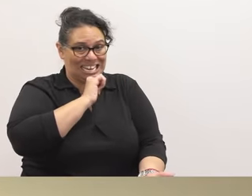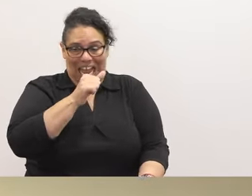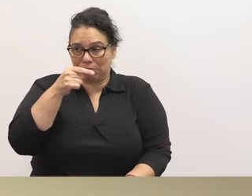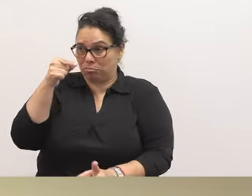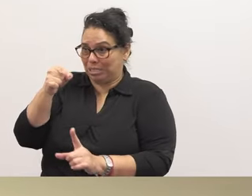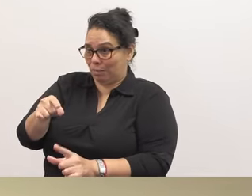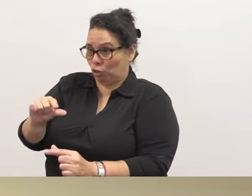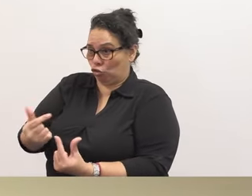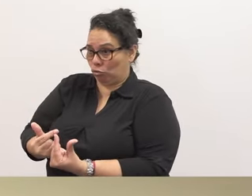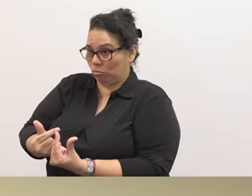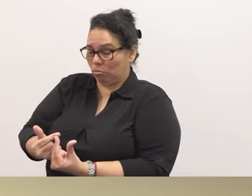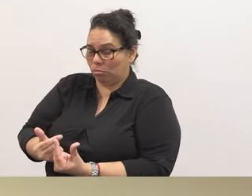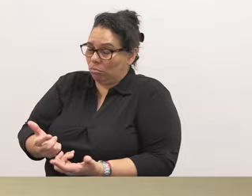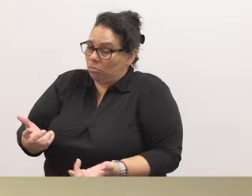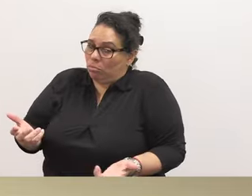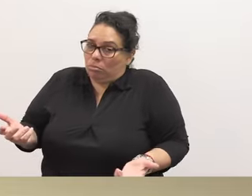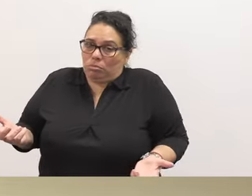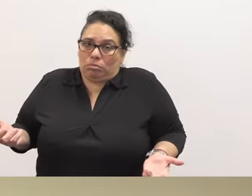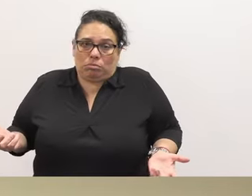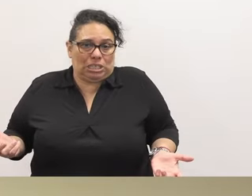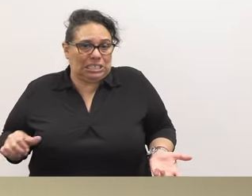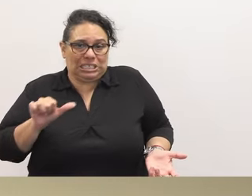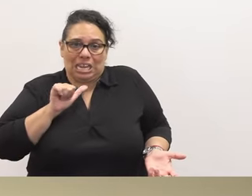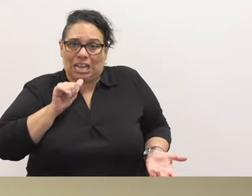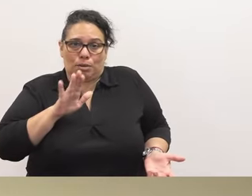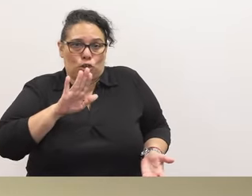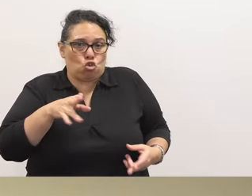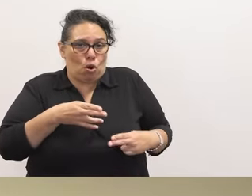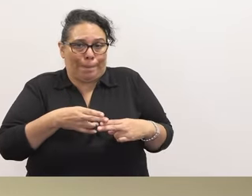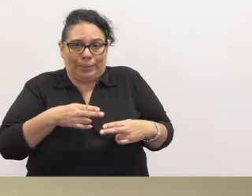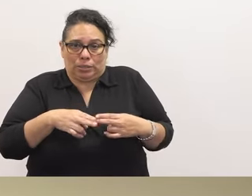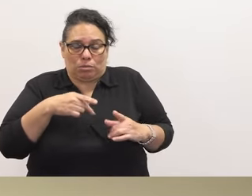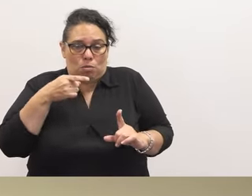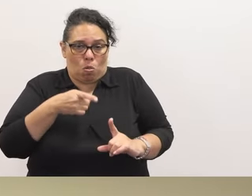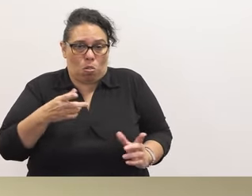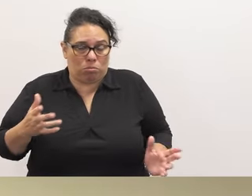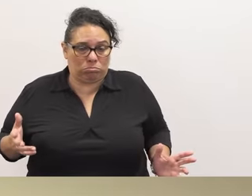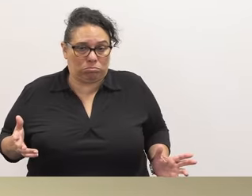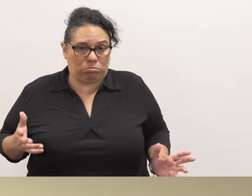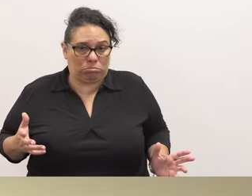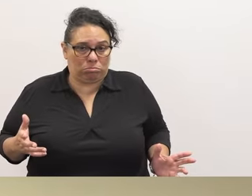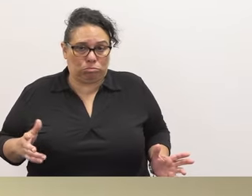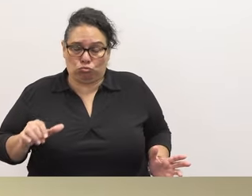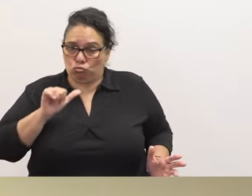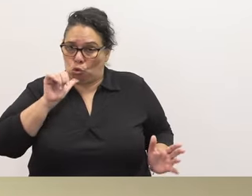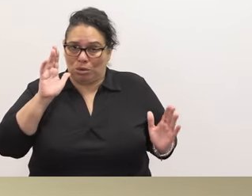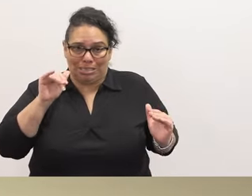So those probably aren't gonna be your interim goals. So that would be nice if it worked out that way. But you shouldn't expect that it'll,